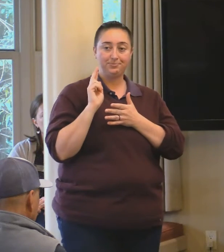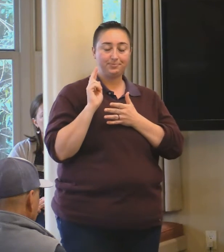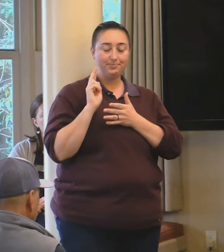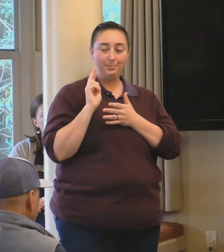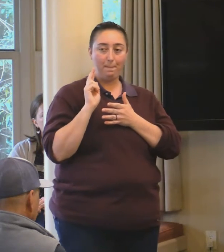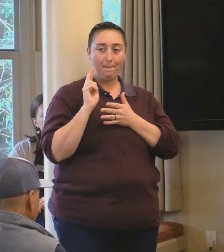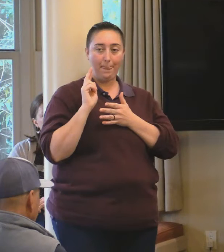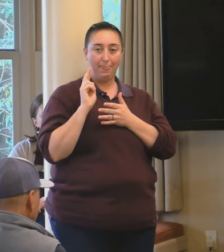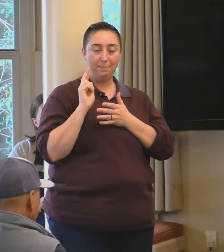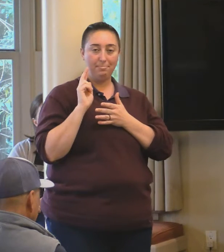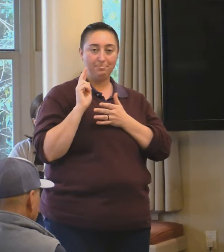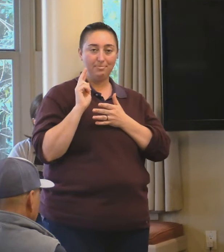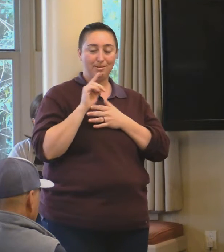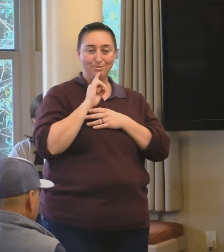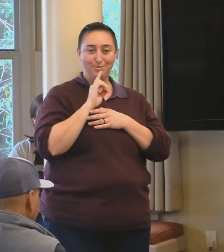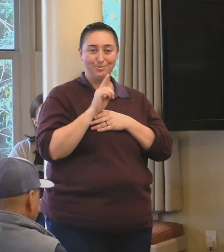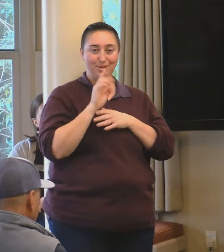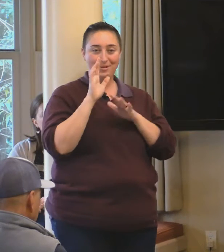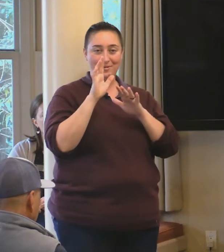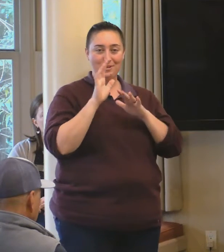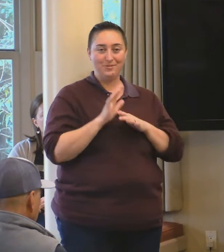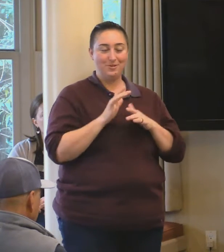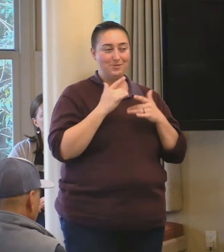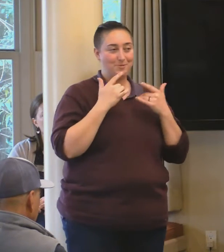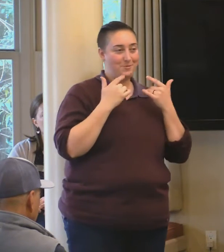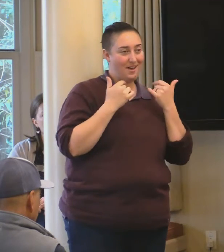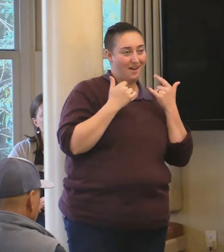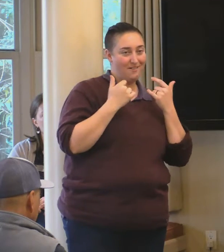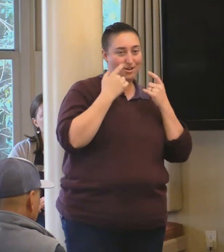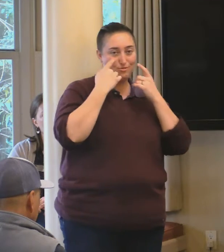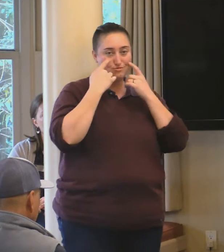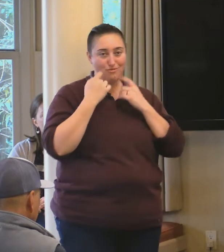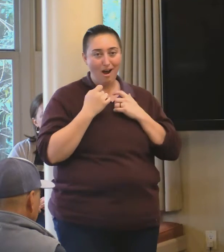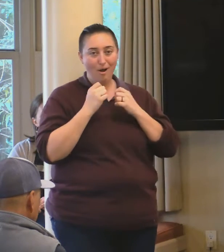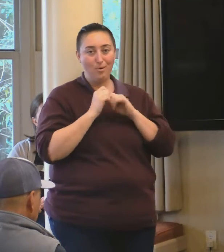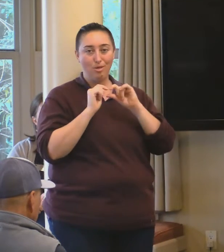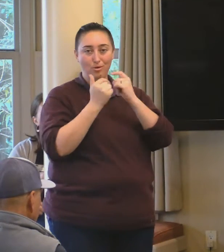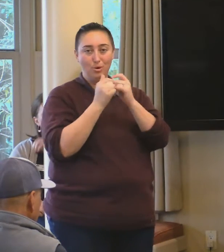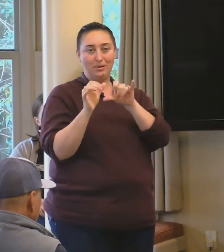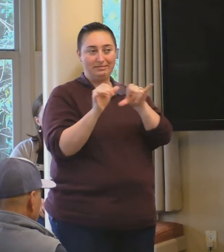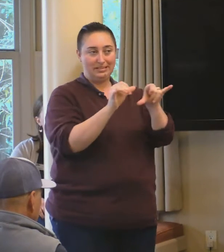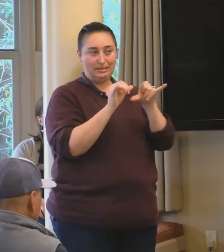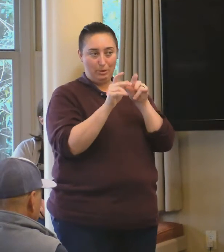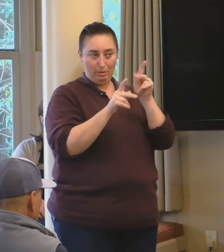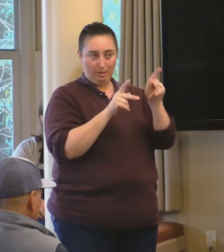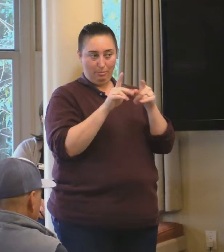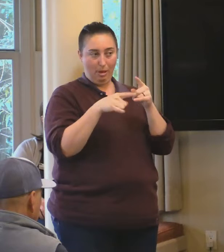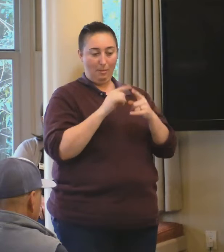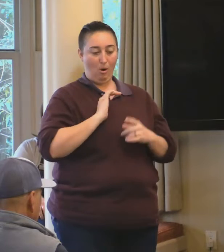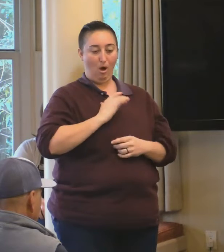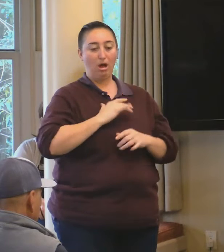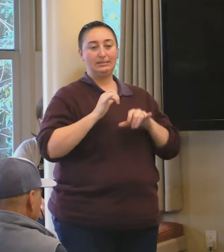Over the last two weeks, it has been a great -- it it has been great to laugh and cry with a group of similar people about